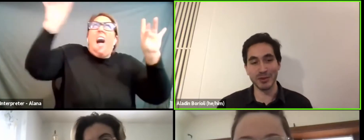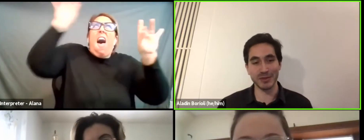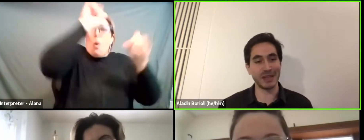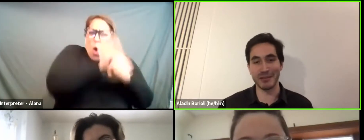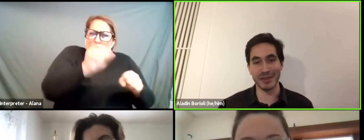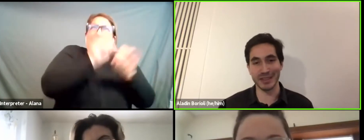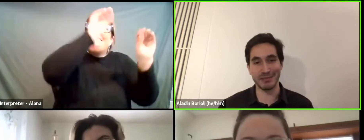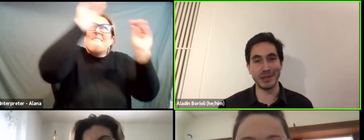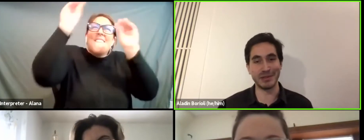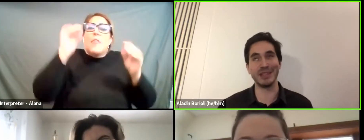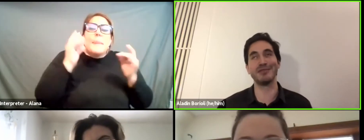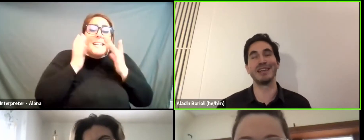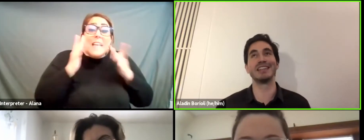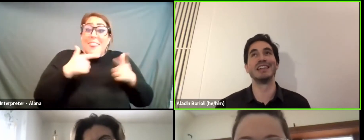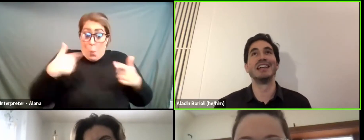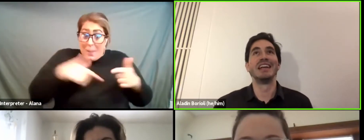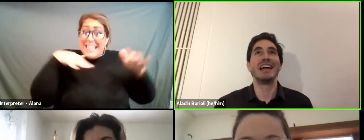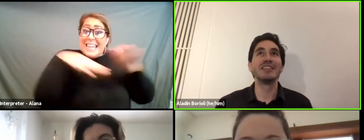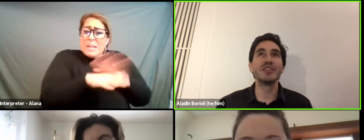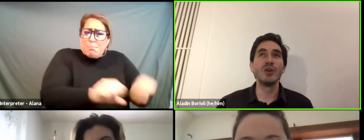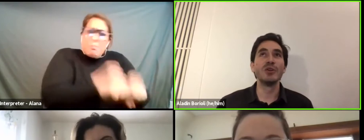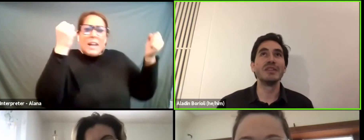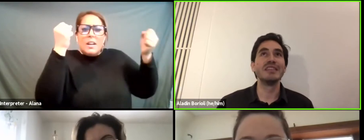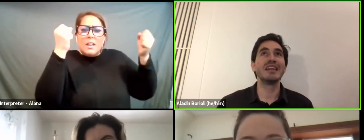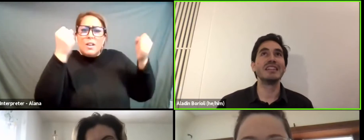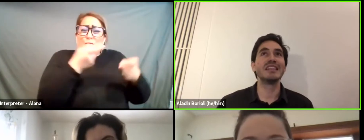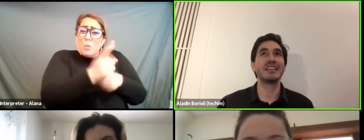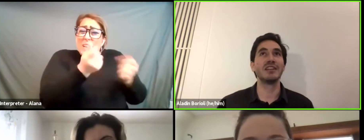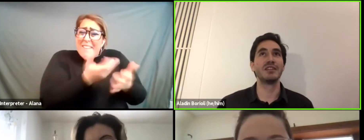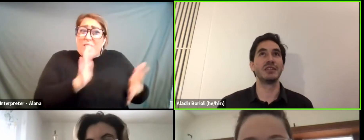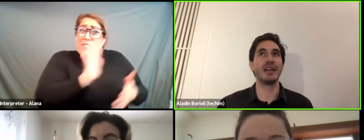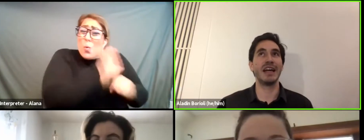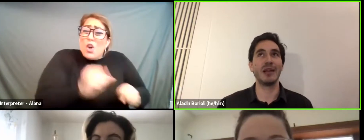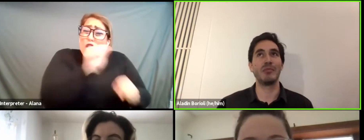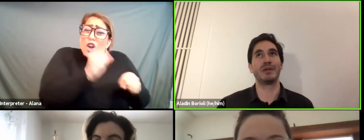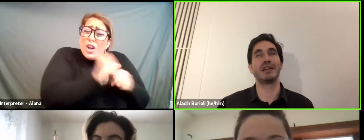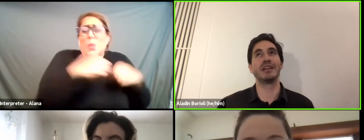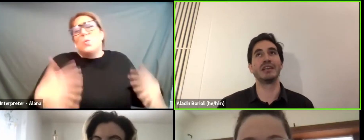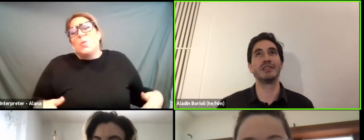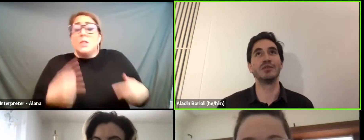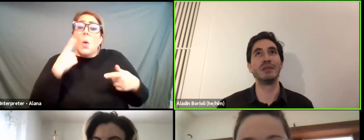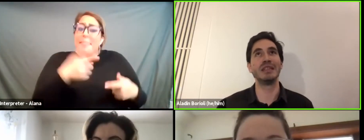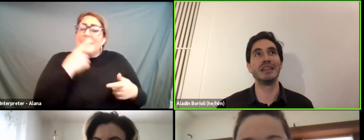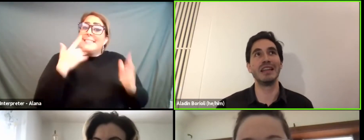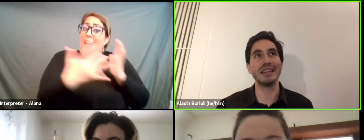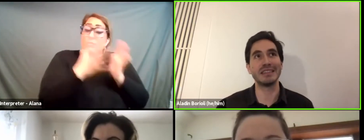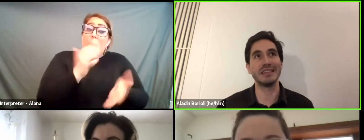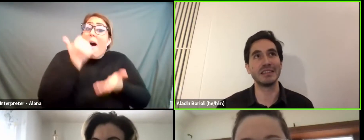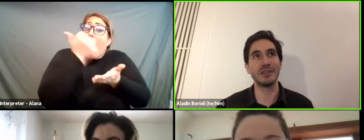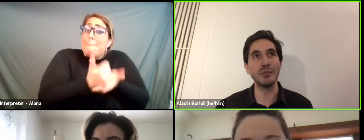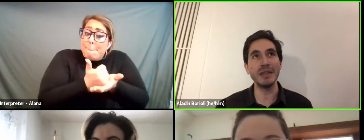time, everything is perfectly fine. So this idea that technology will help to be less disturbing